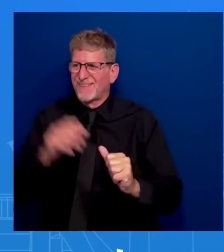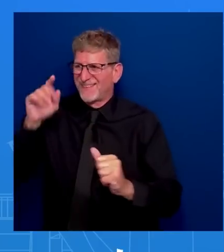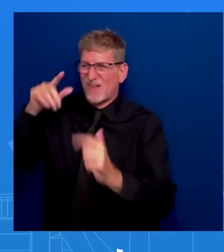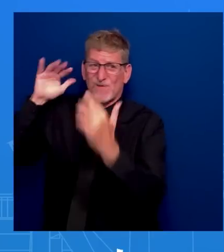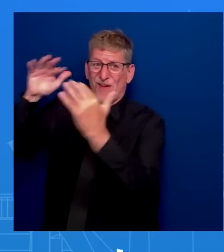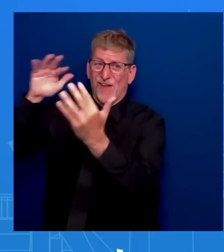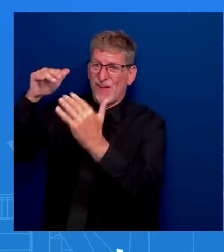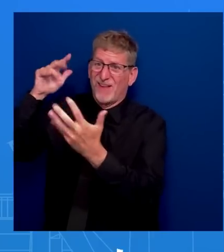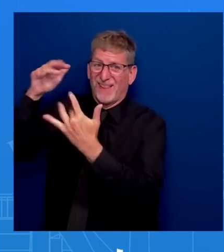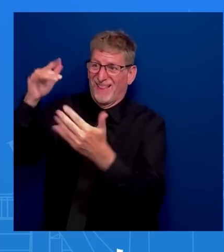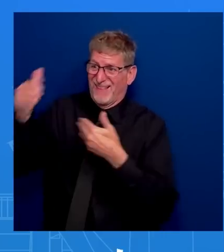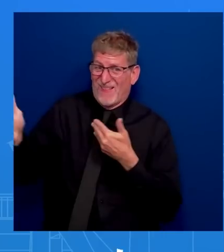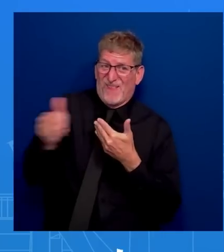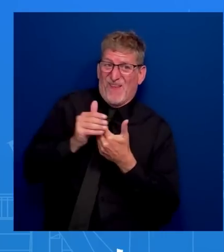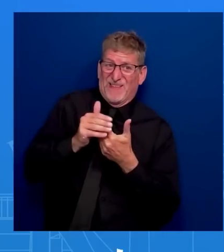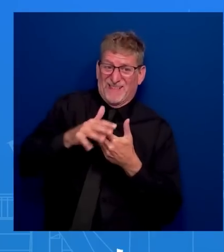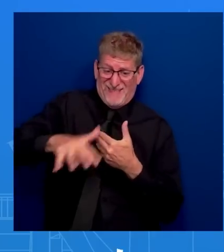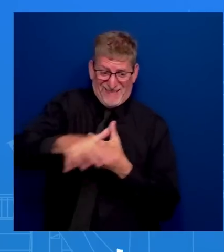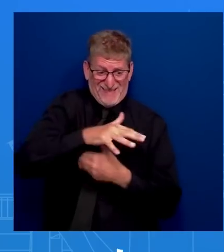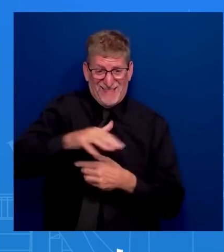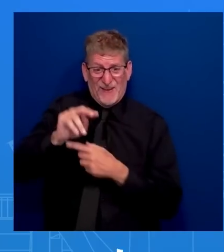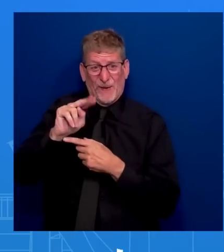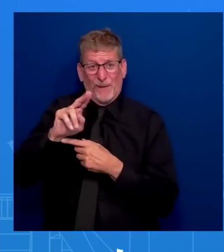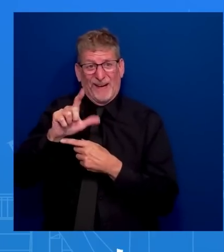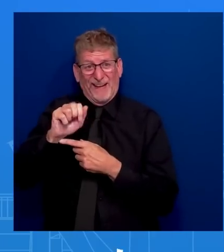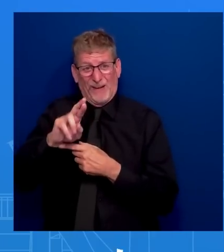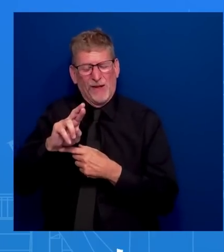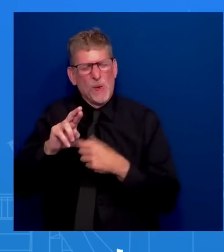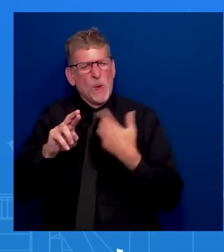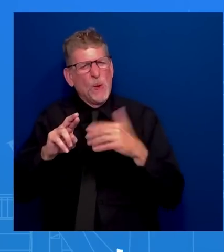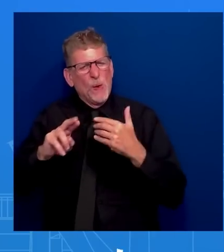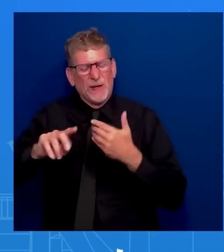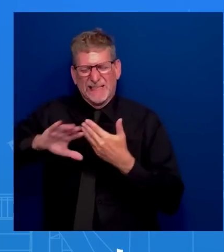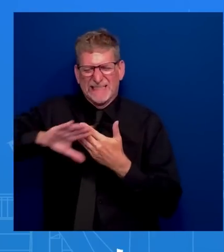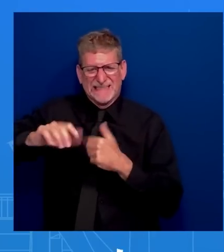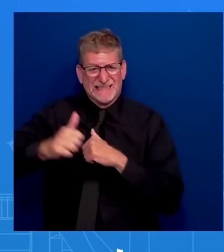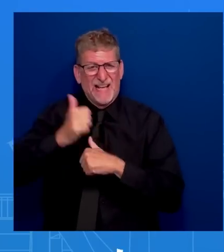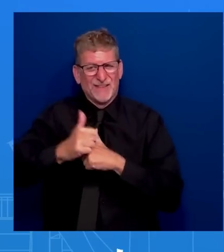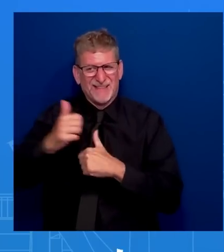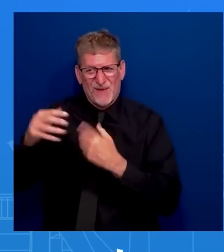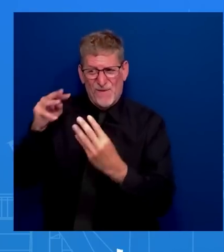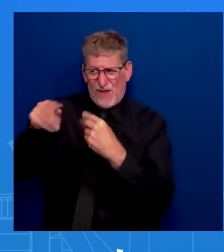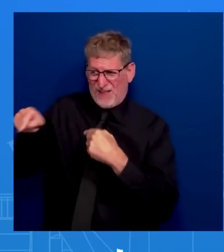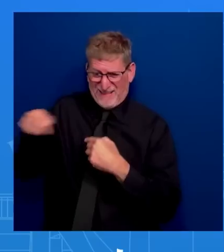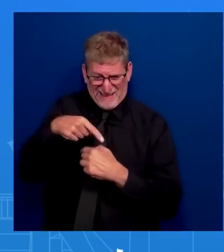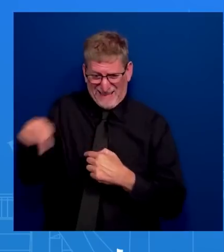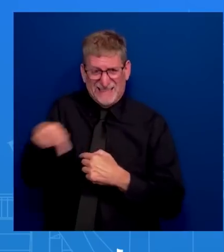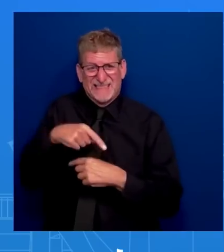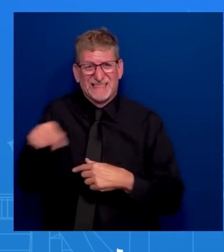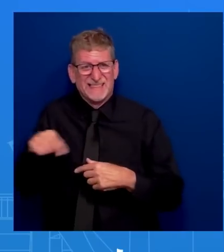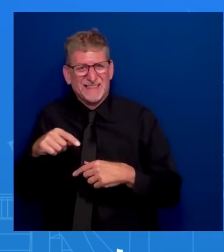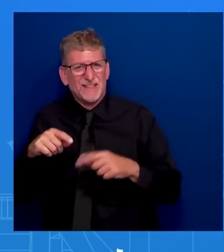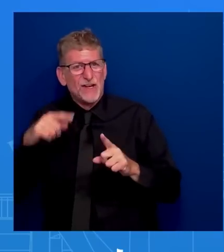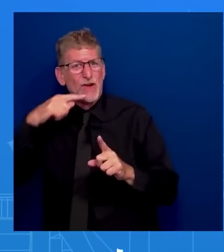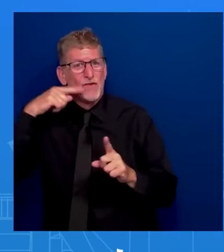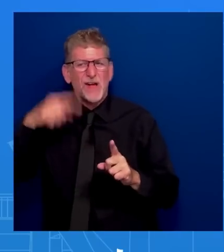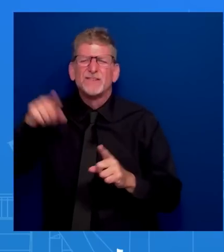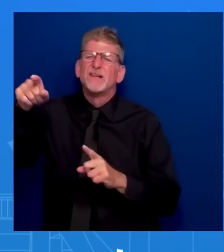to cease all military operations at or near Ukrainian nuclear facilities and return full control to Ukraine.